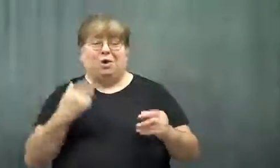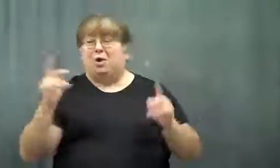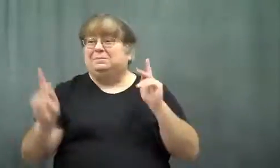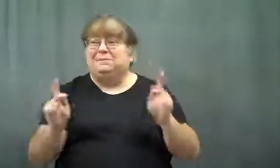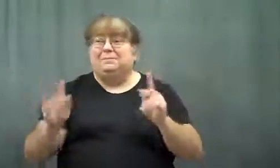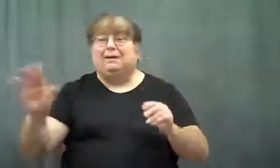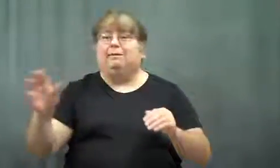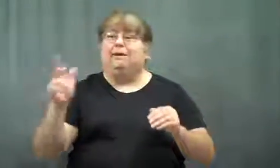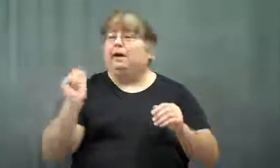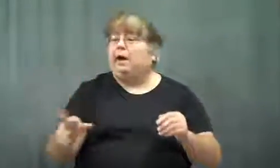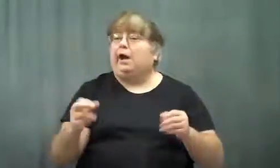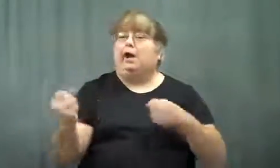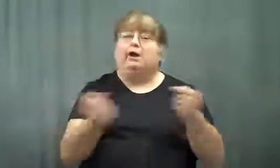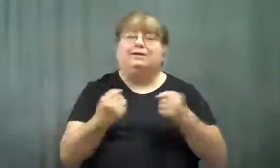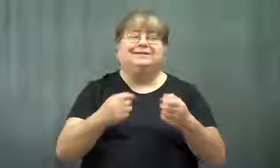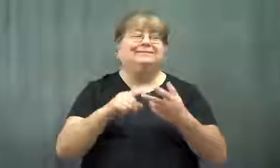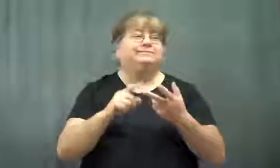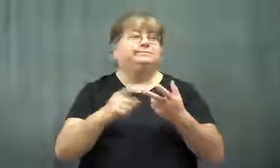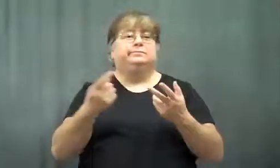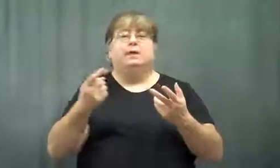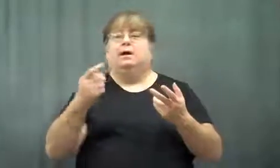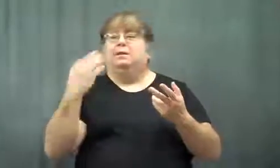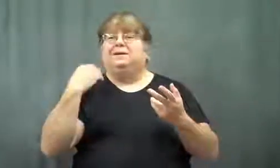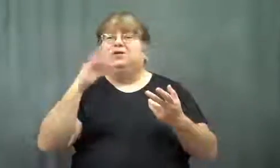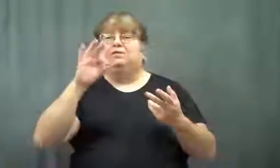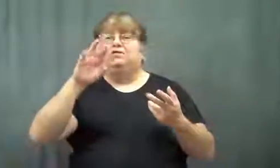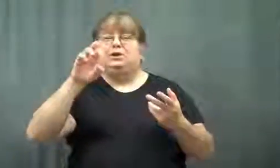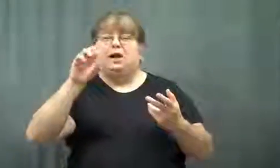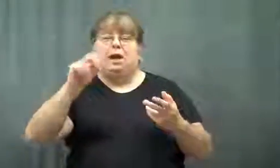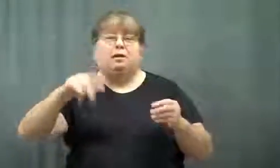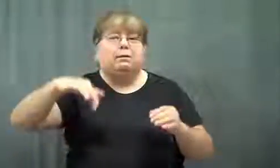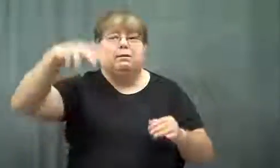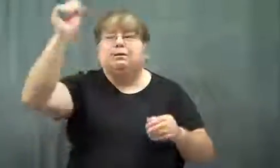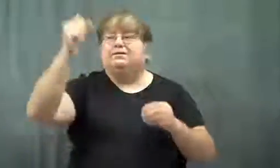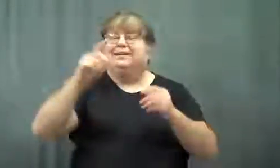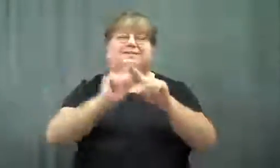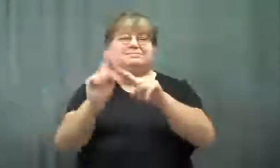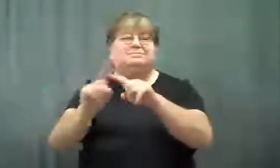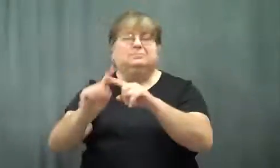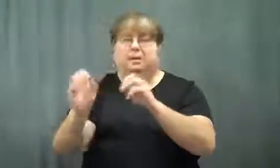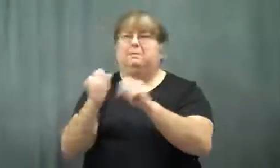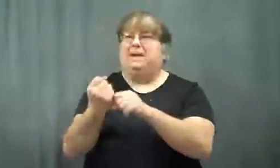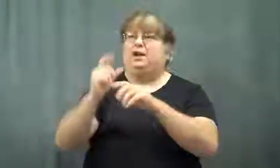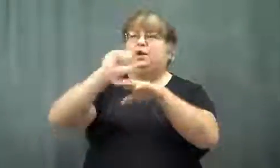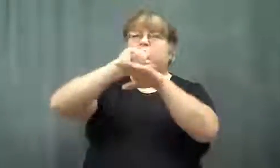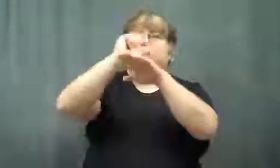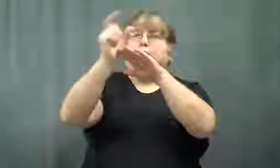People driving, using Freon, and other things have made a hole in the ozone layer.